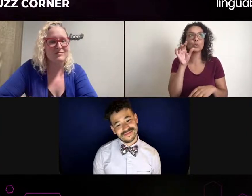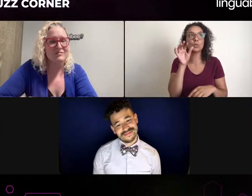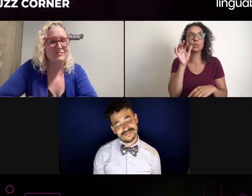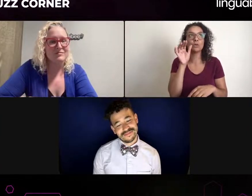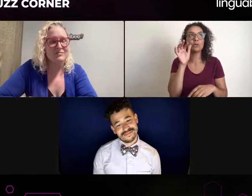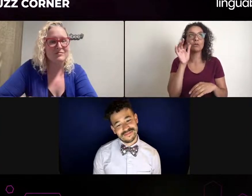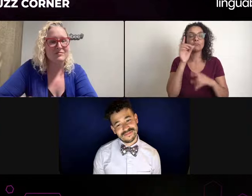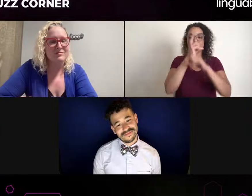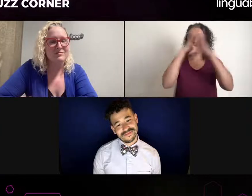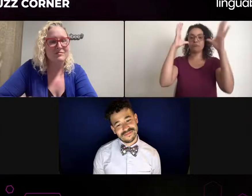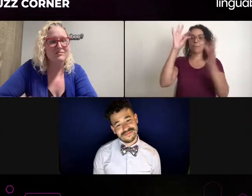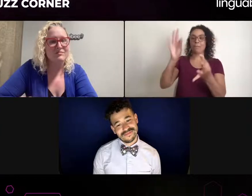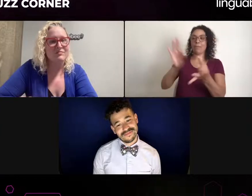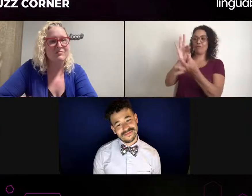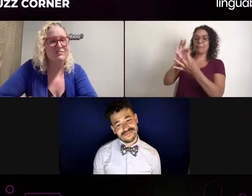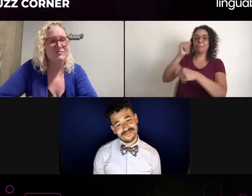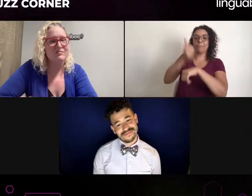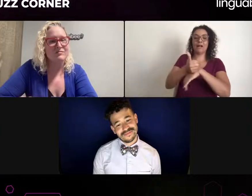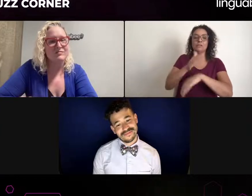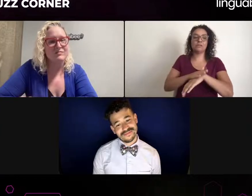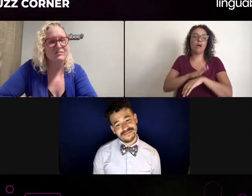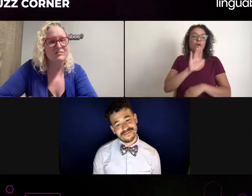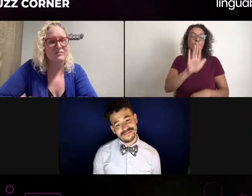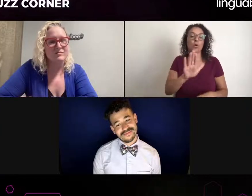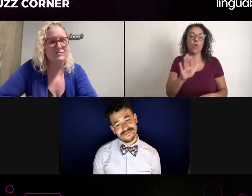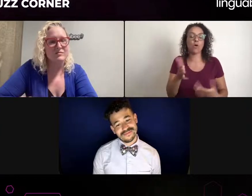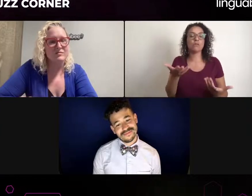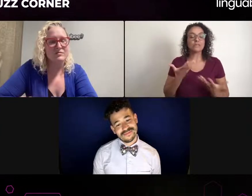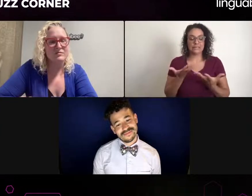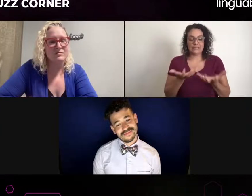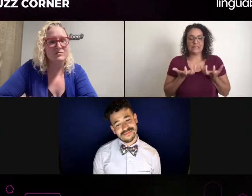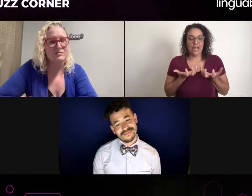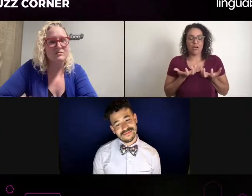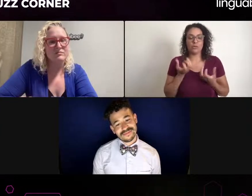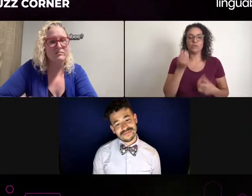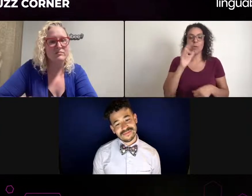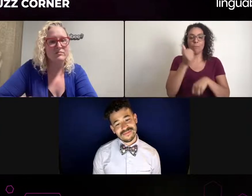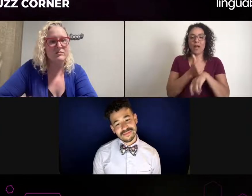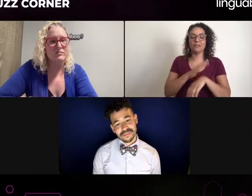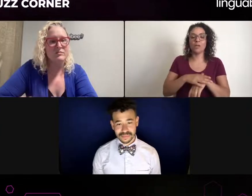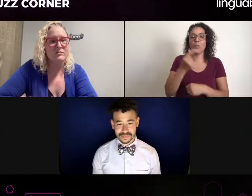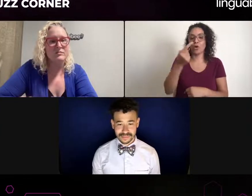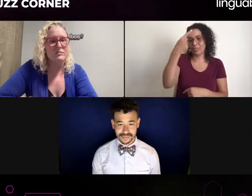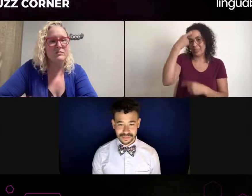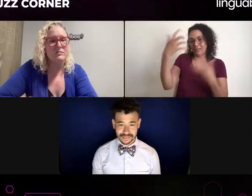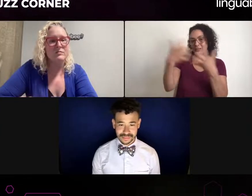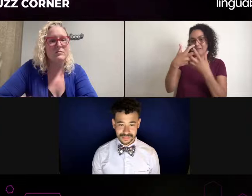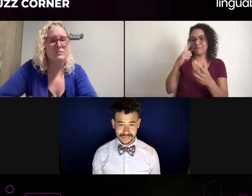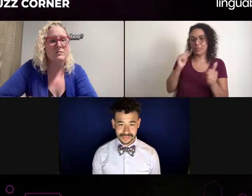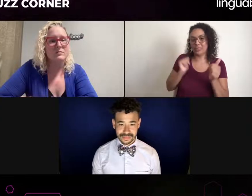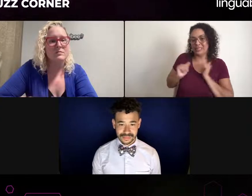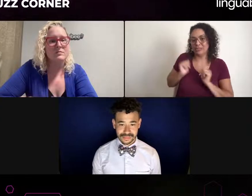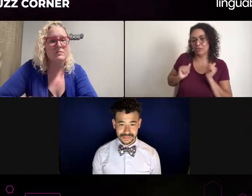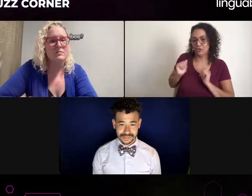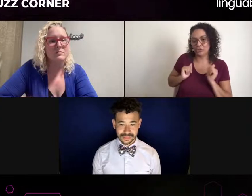I've experienced a lot of those situations